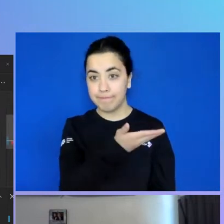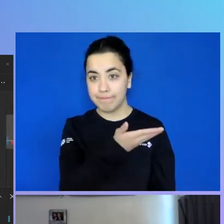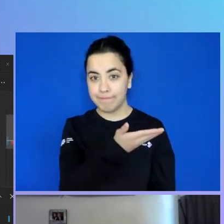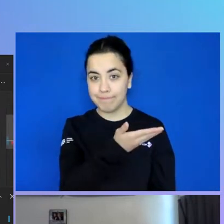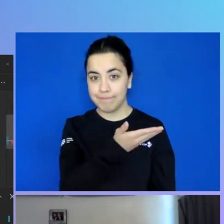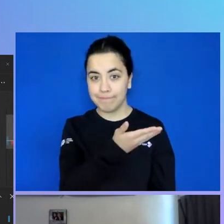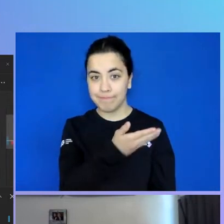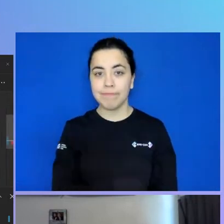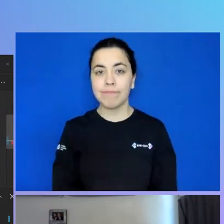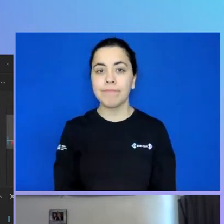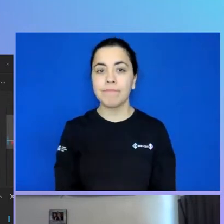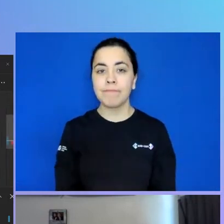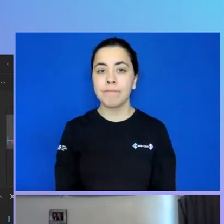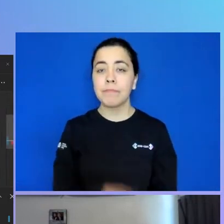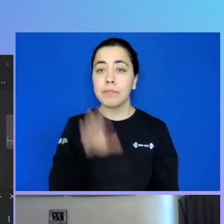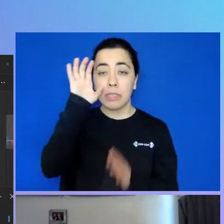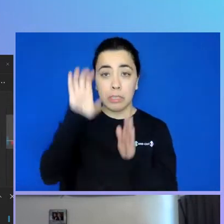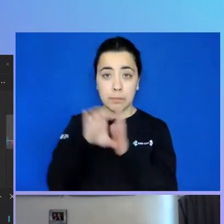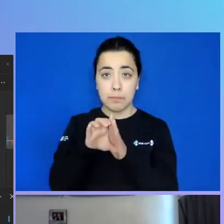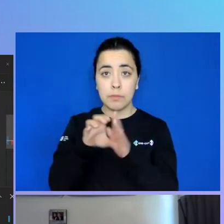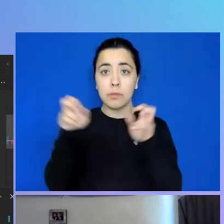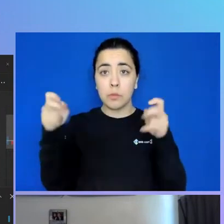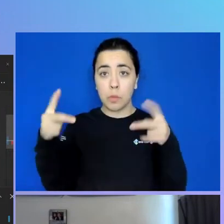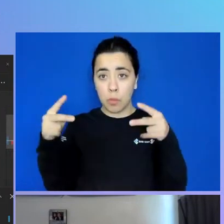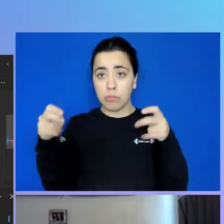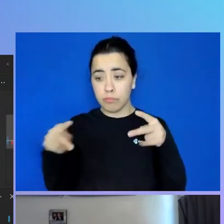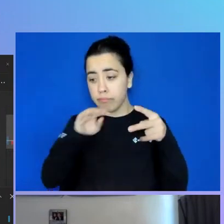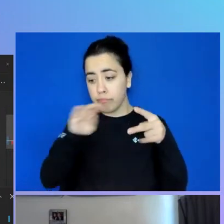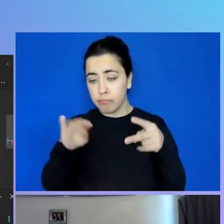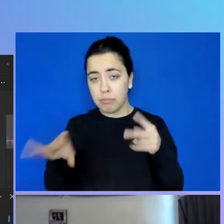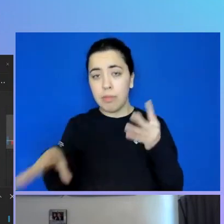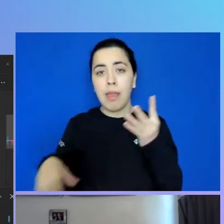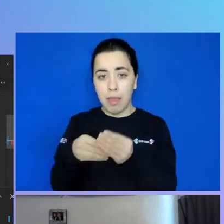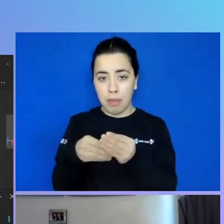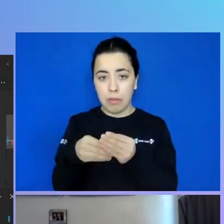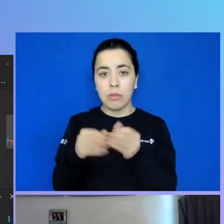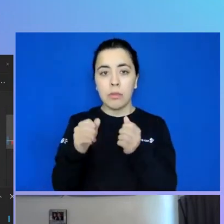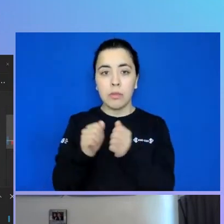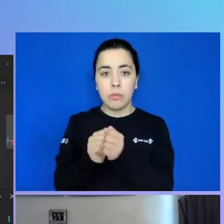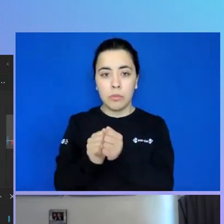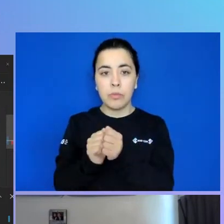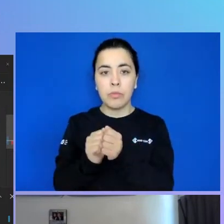image. I've given it a src attribute with the path to the